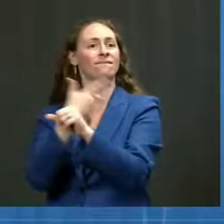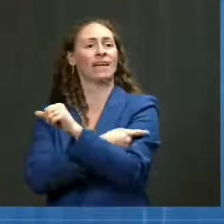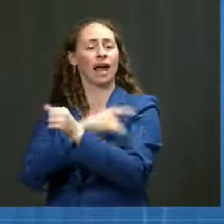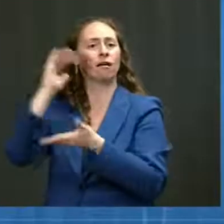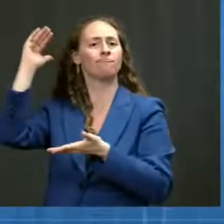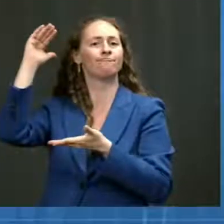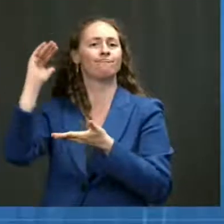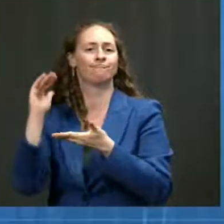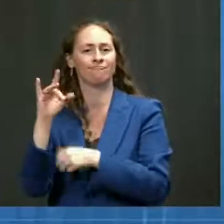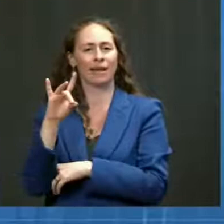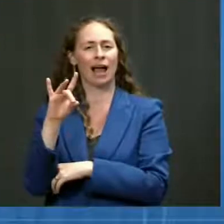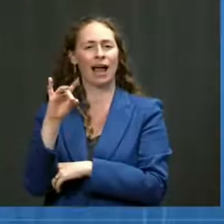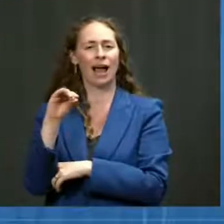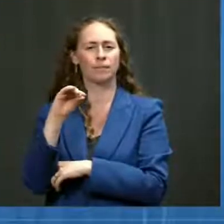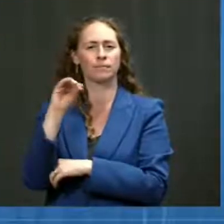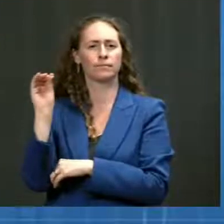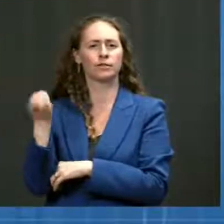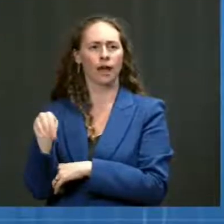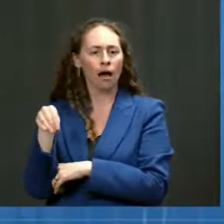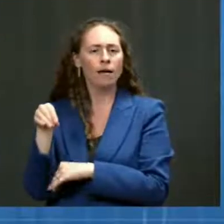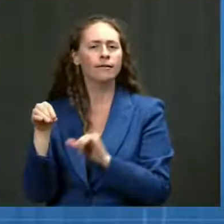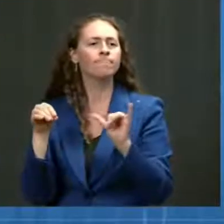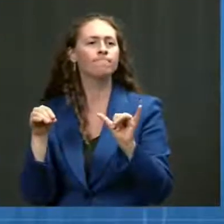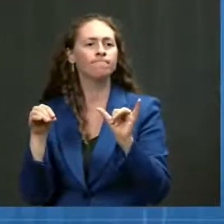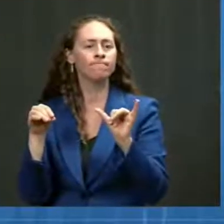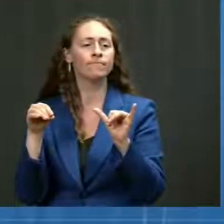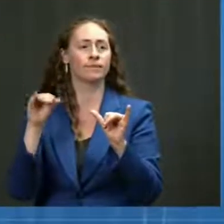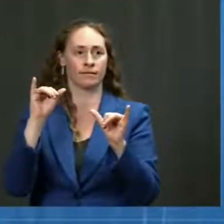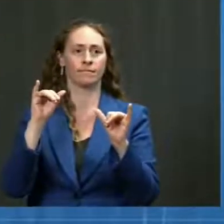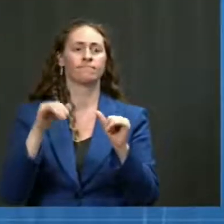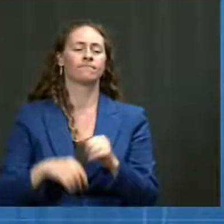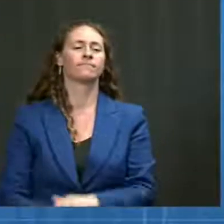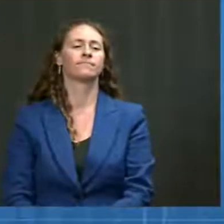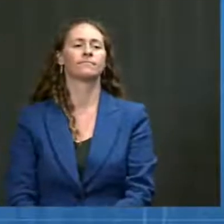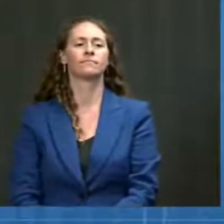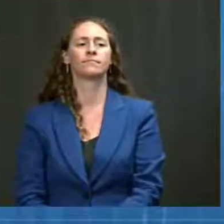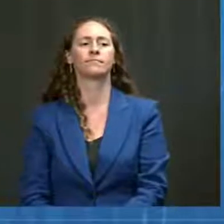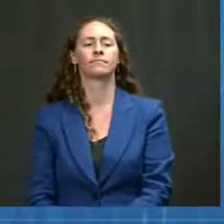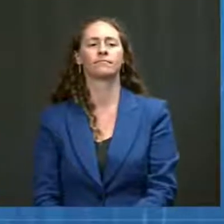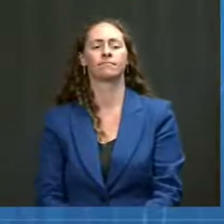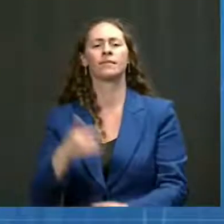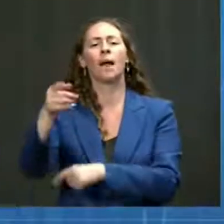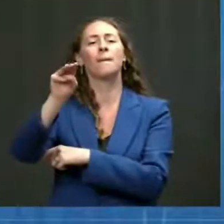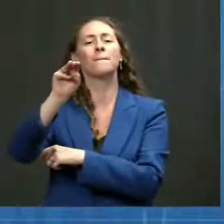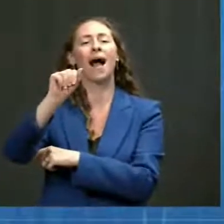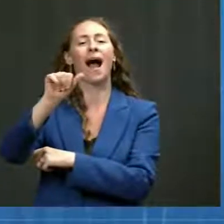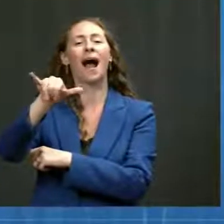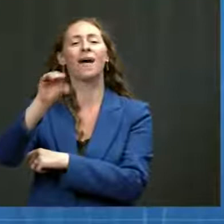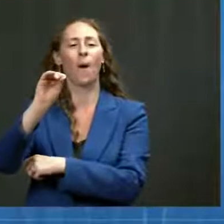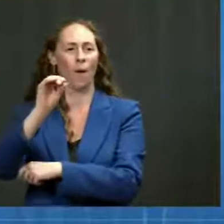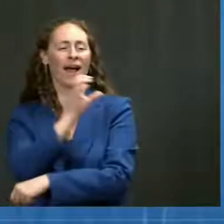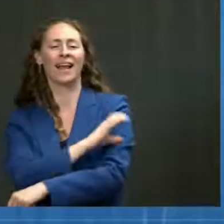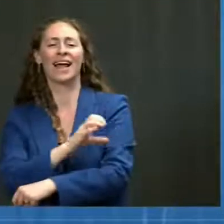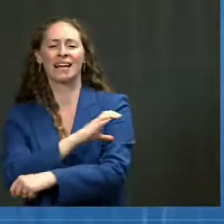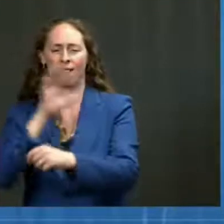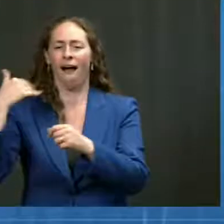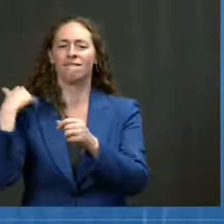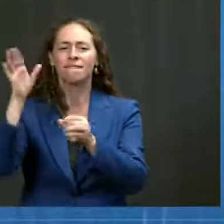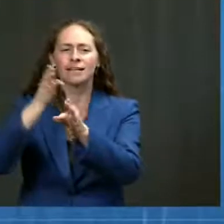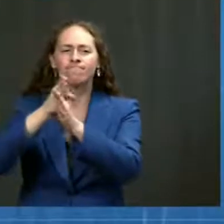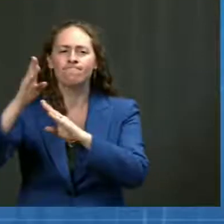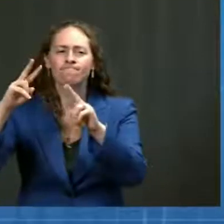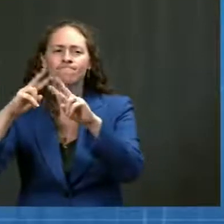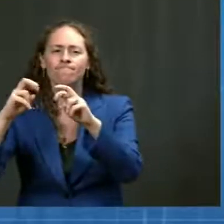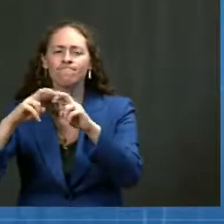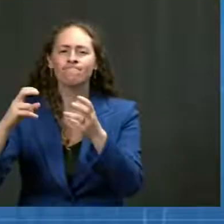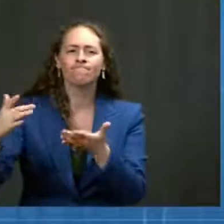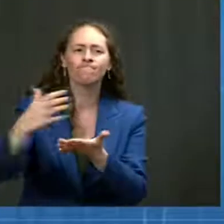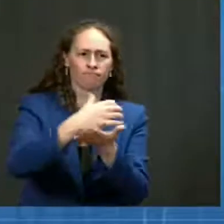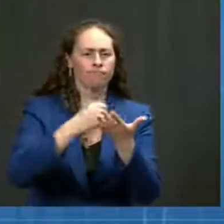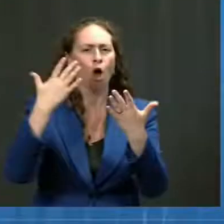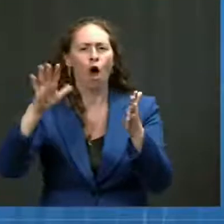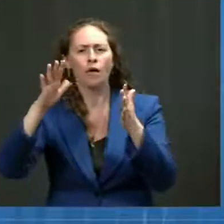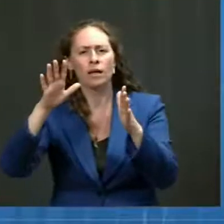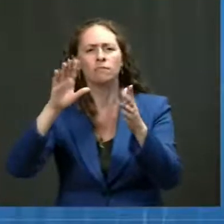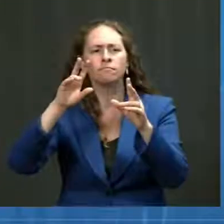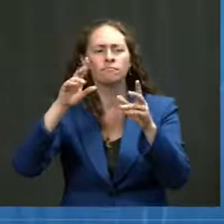EFFECTIVENESS DECLINED TO 80%.